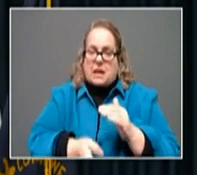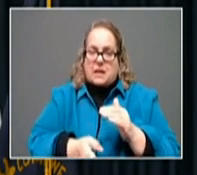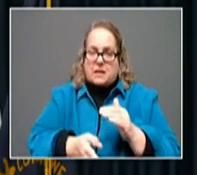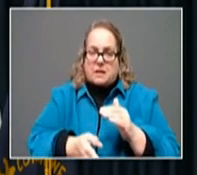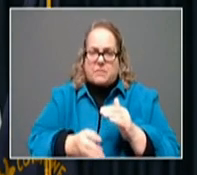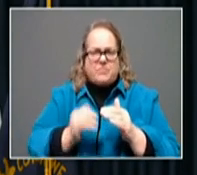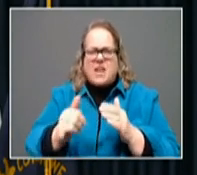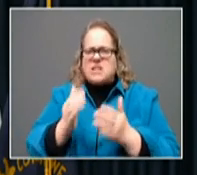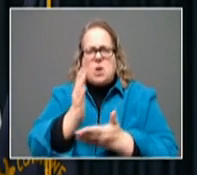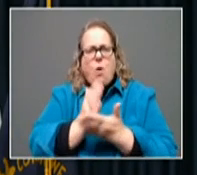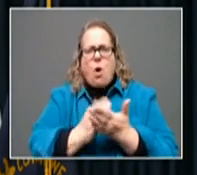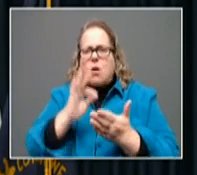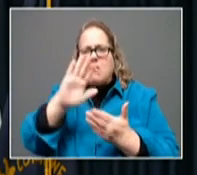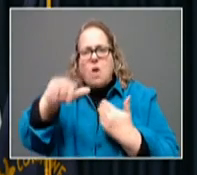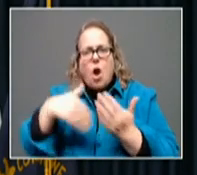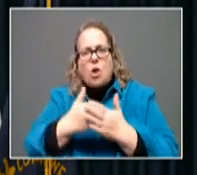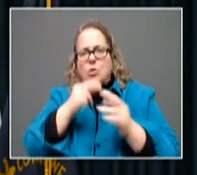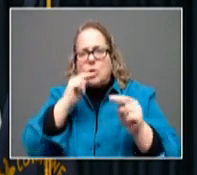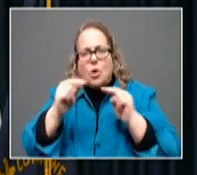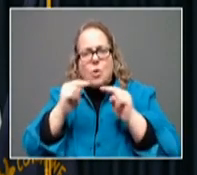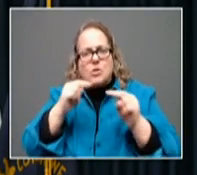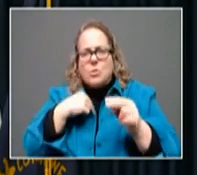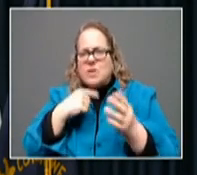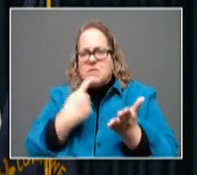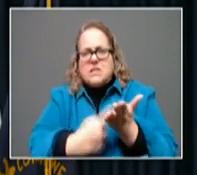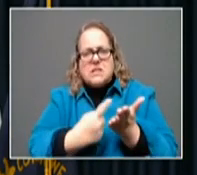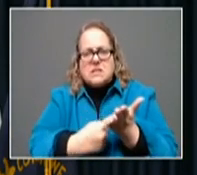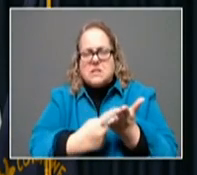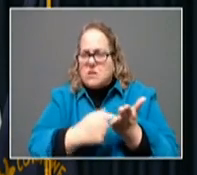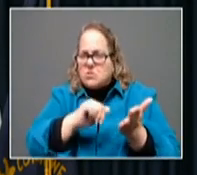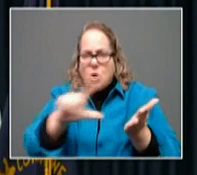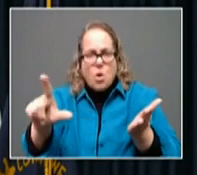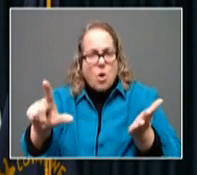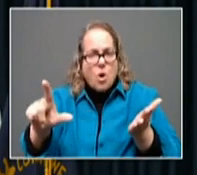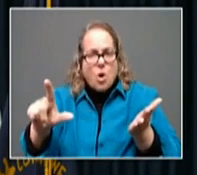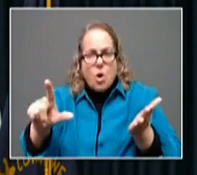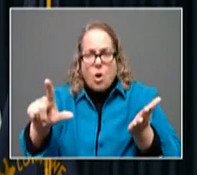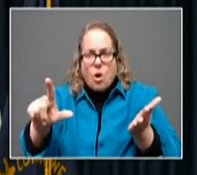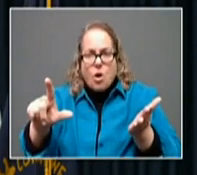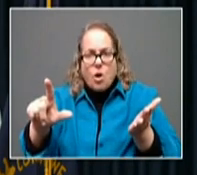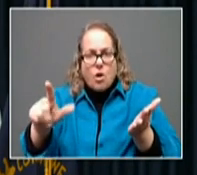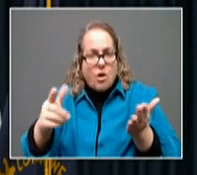Um, uh, certainly all of those that we have been negotiating with, um,